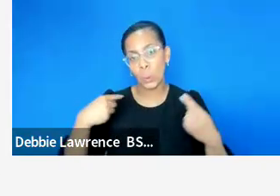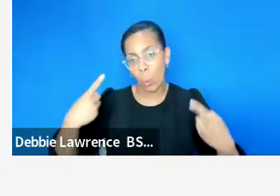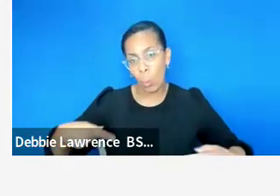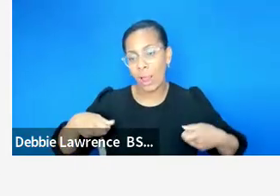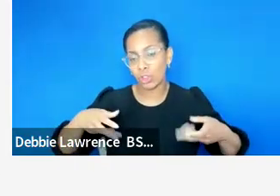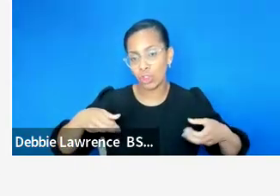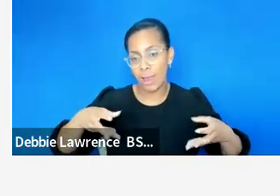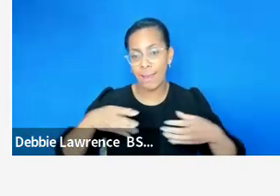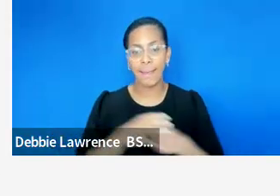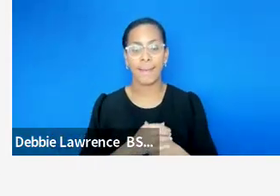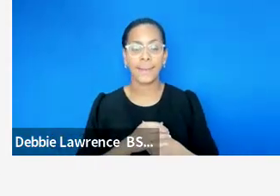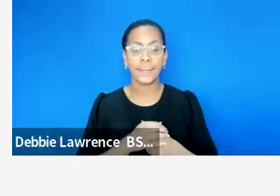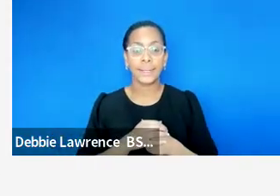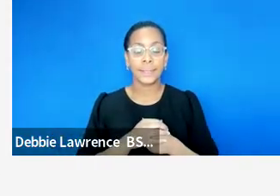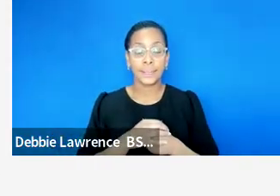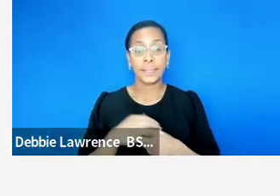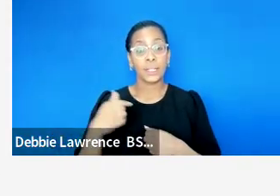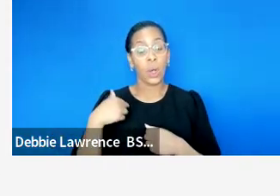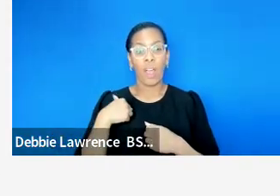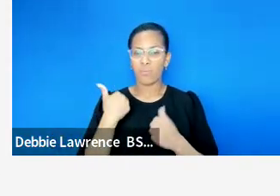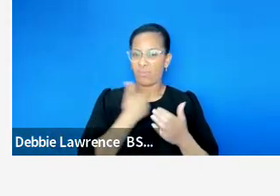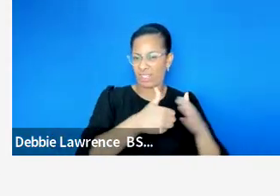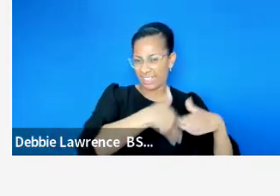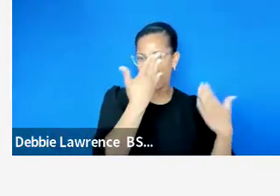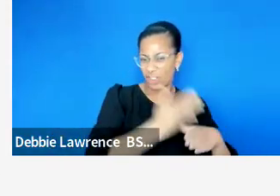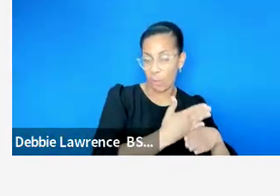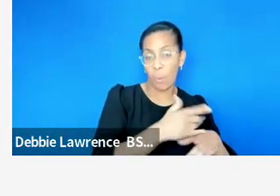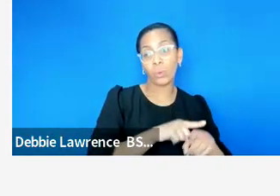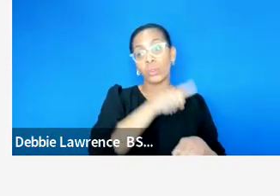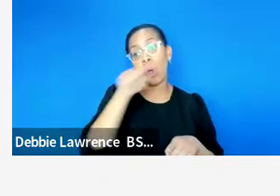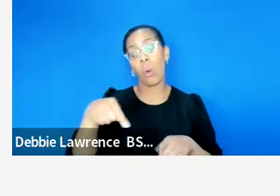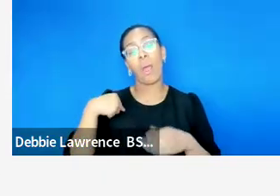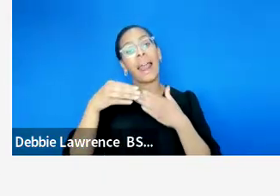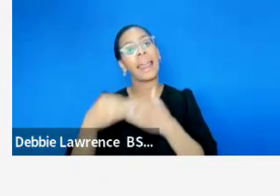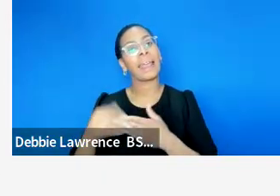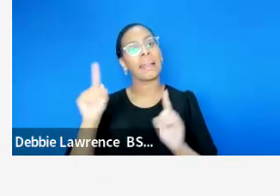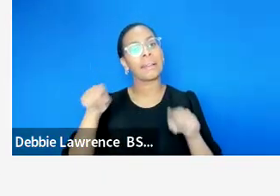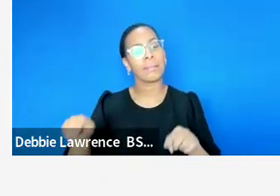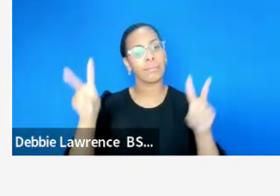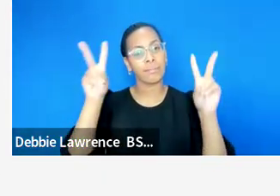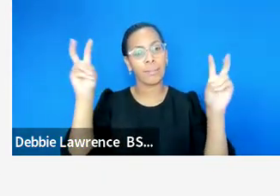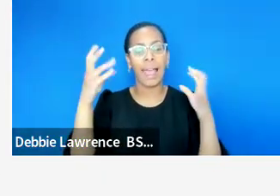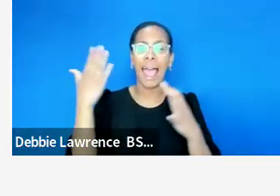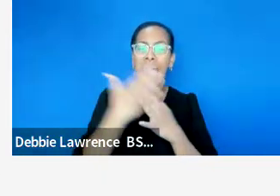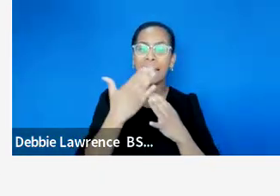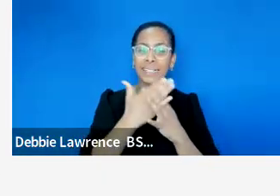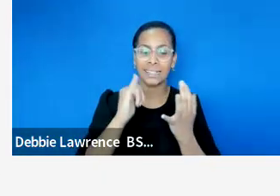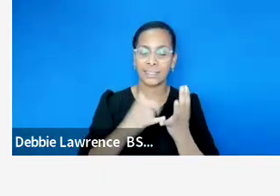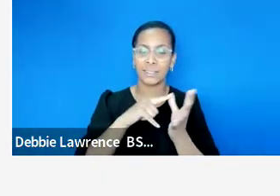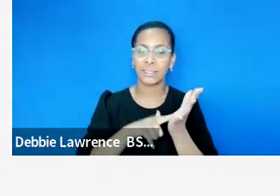In addition to my day job, I lead Access Salford, which is the disability, chronic illness,